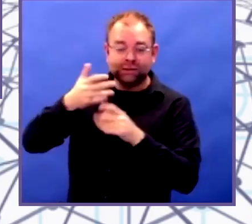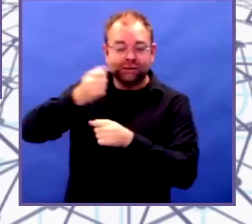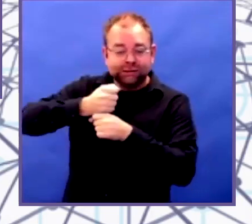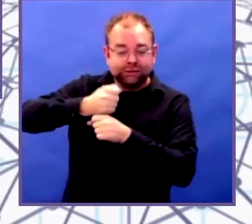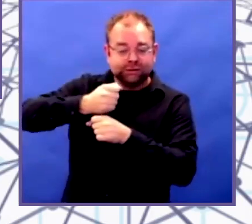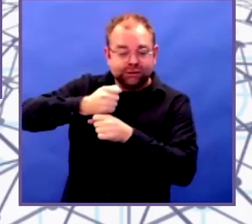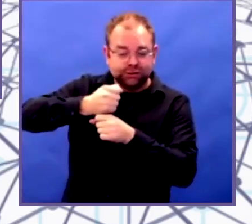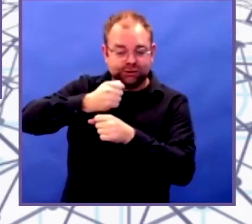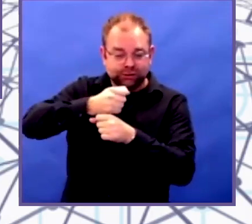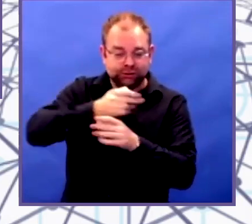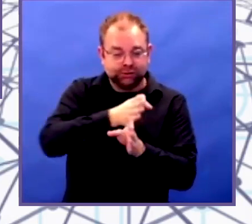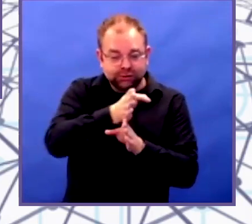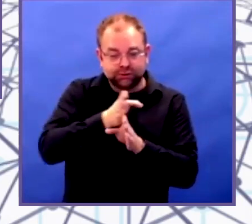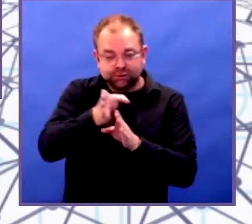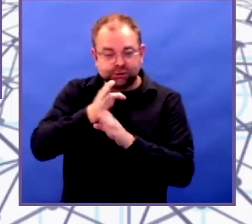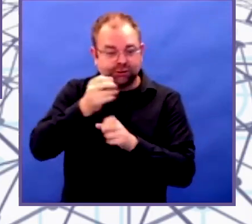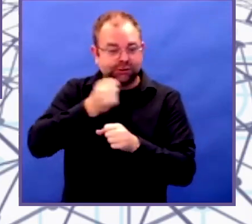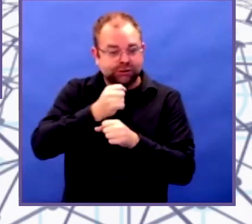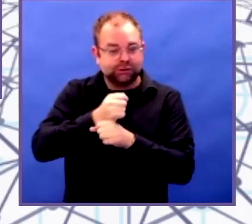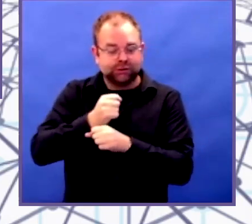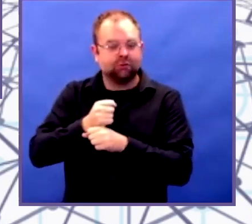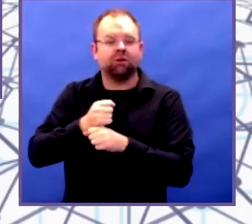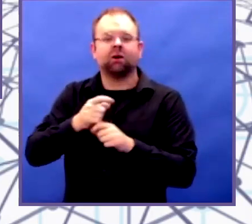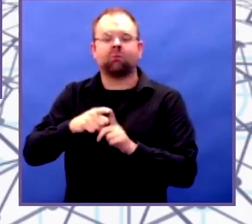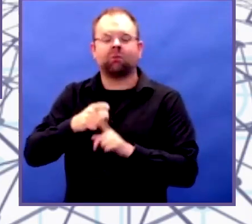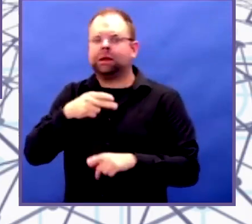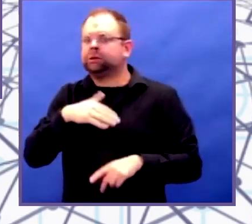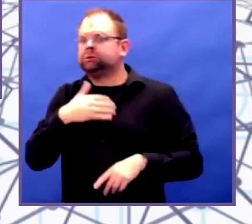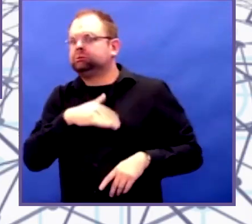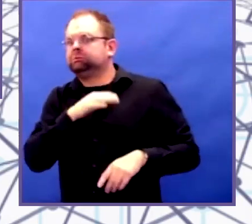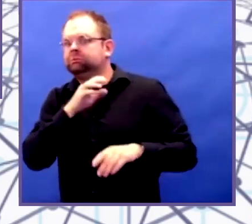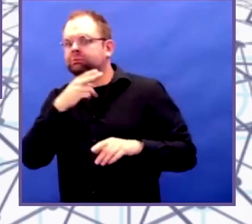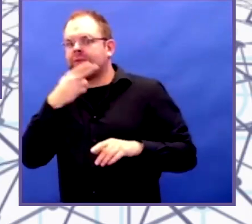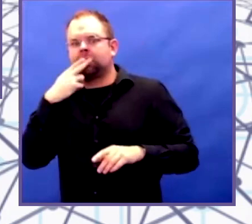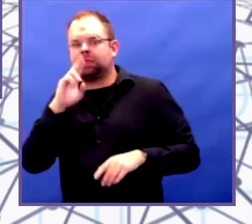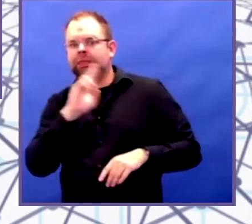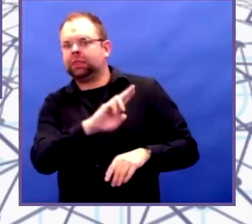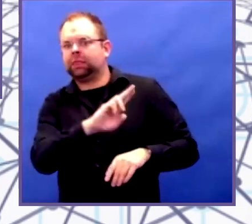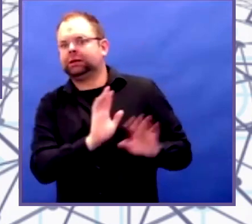very difficult accessibility for many people, not only for people with disabilities.